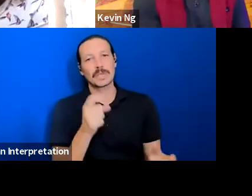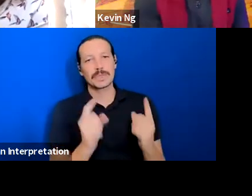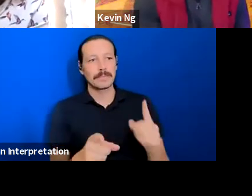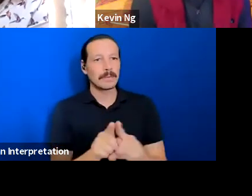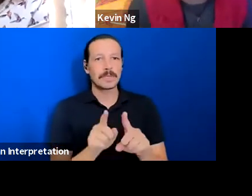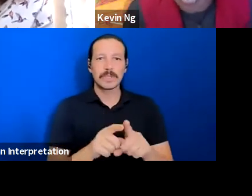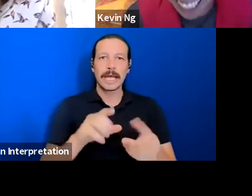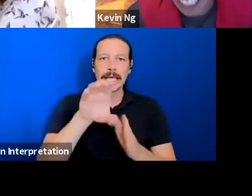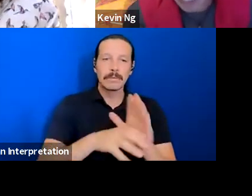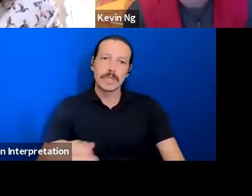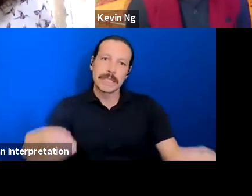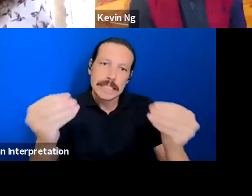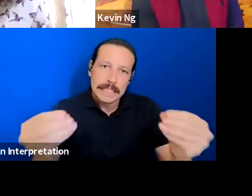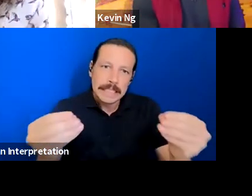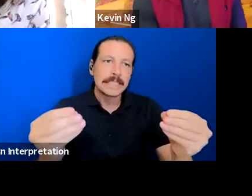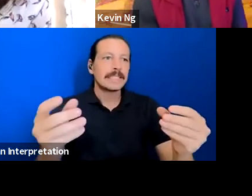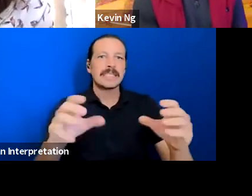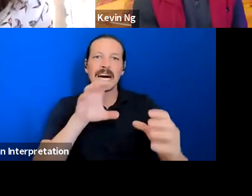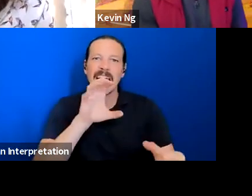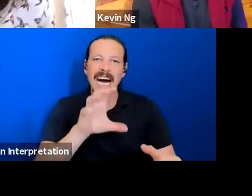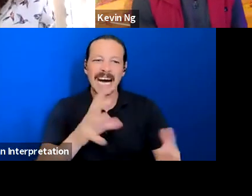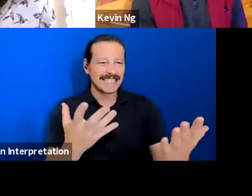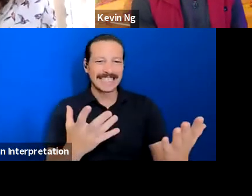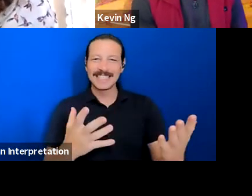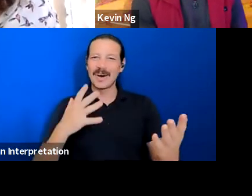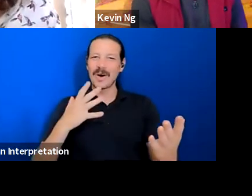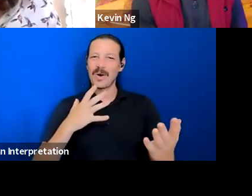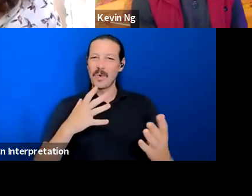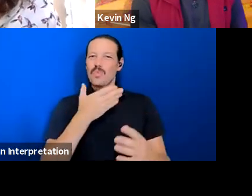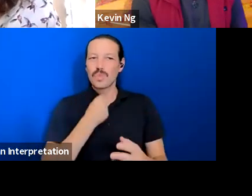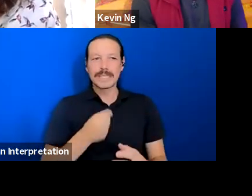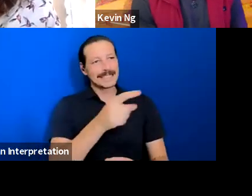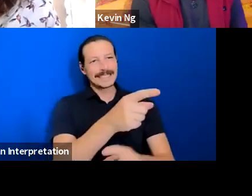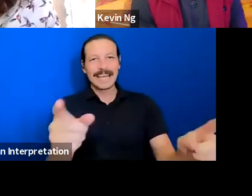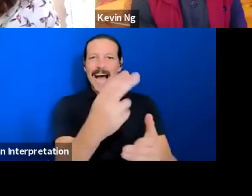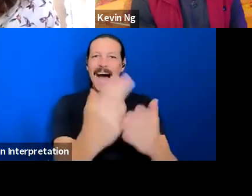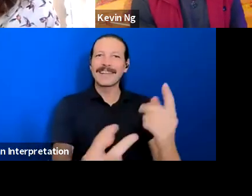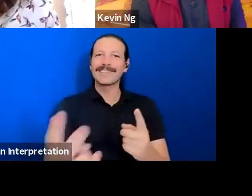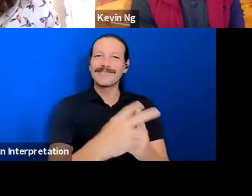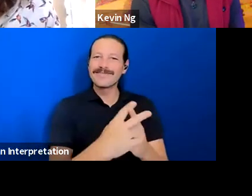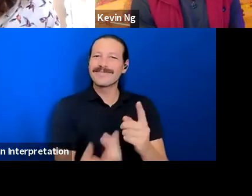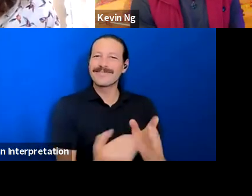you know as you're reviewing it. But we talk about the strategies and tips of working now. Yeah, sure that would be great.